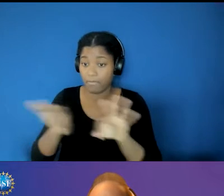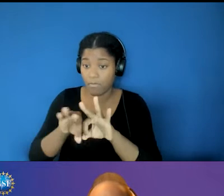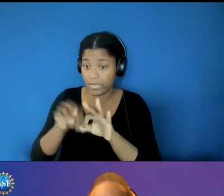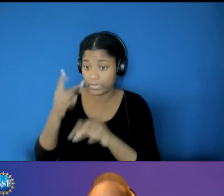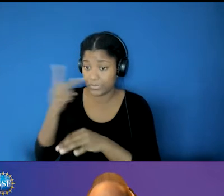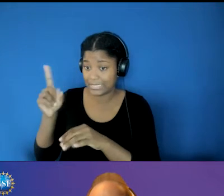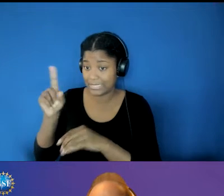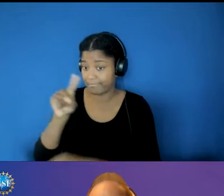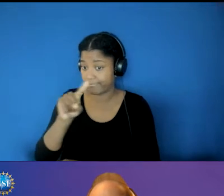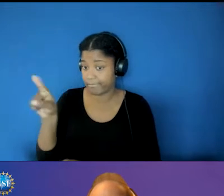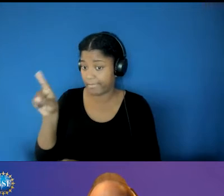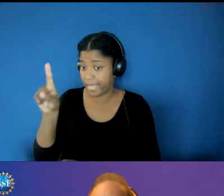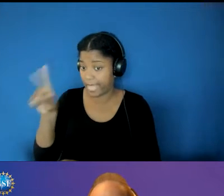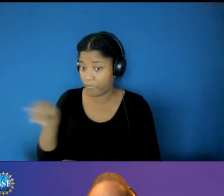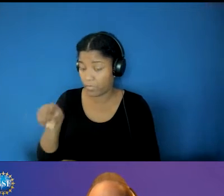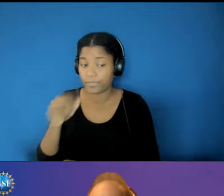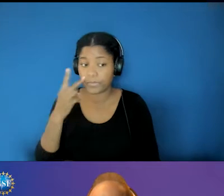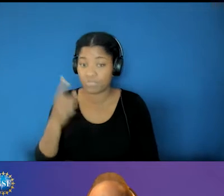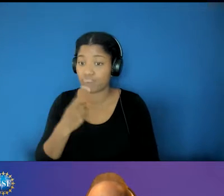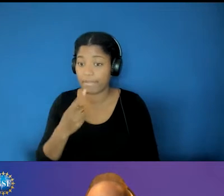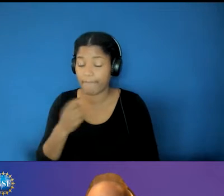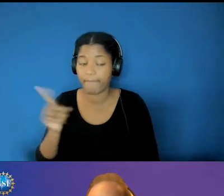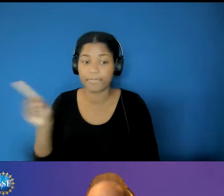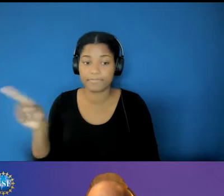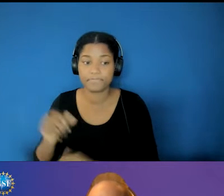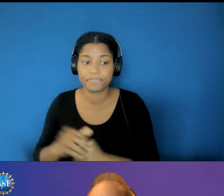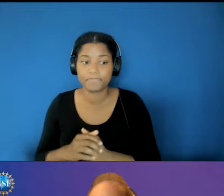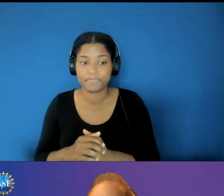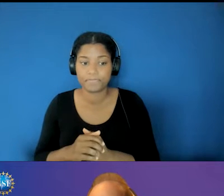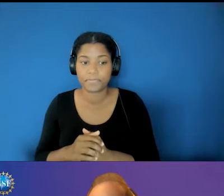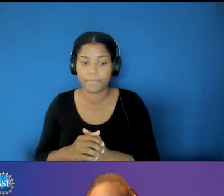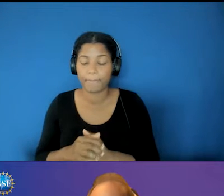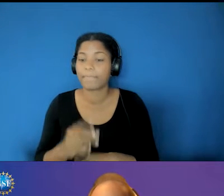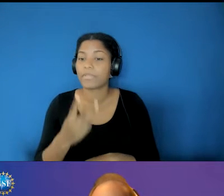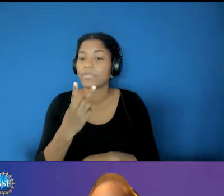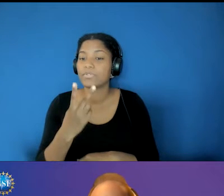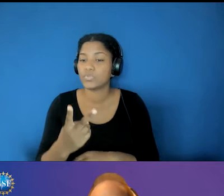are further siloed by the percentage of proposals from two different categories.